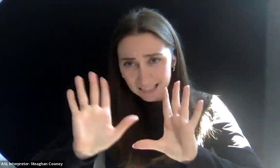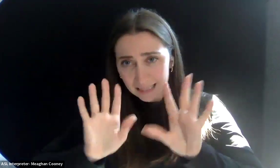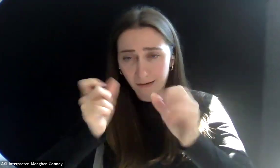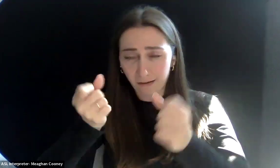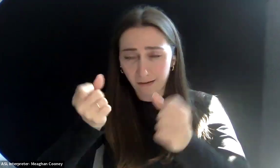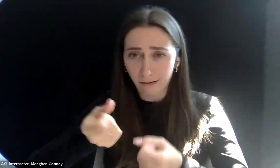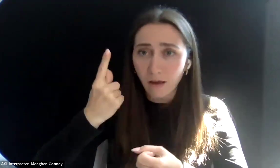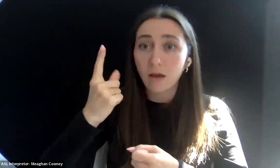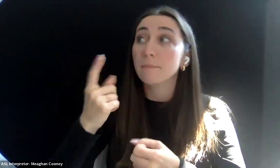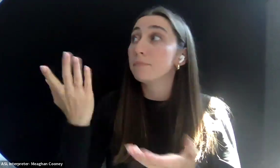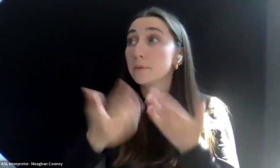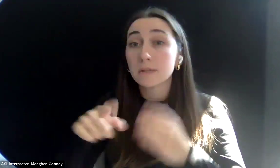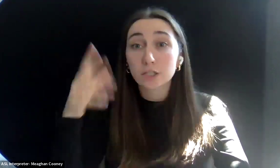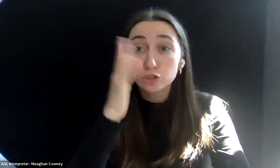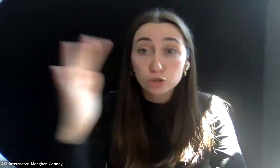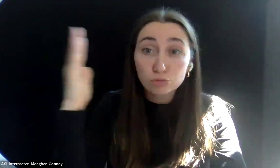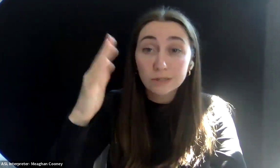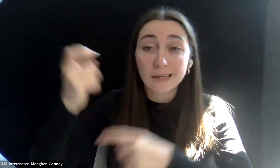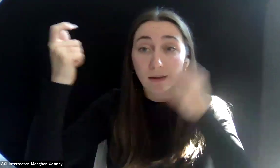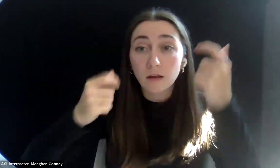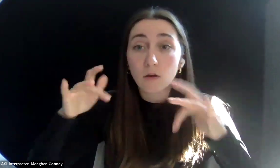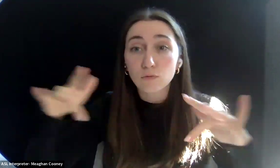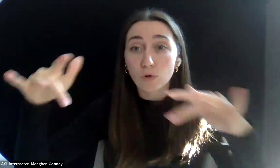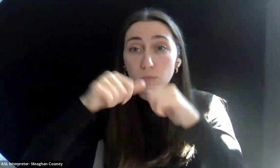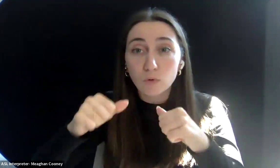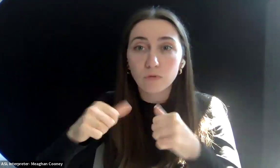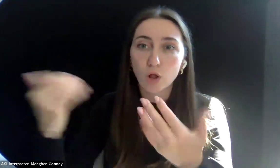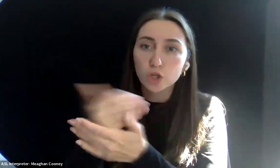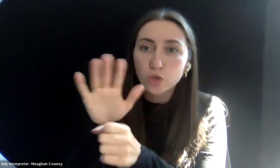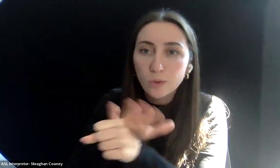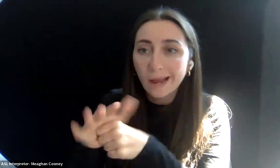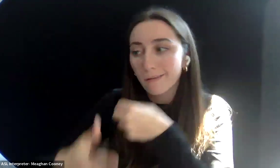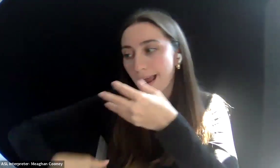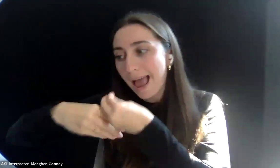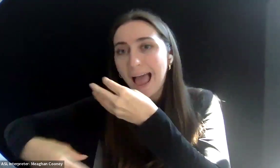removal or new impervious areas added to sites of that nature.